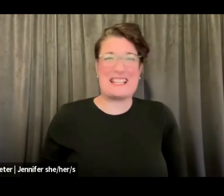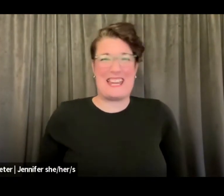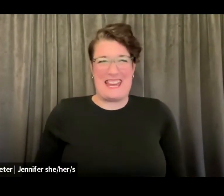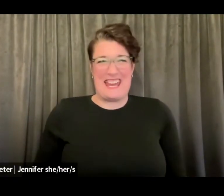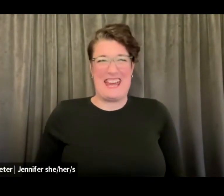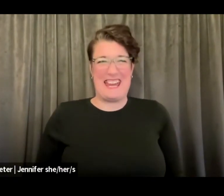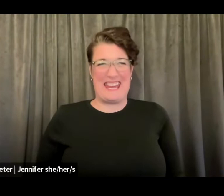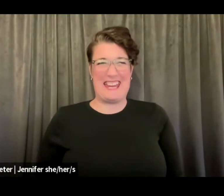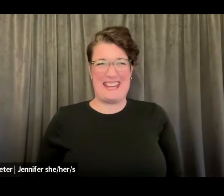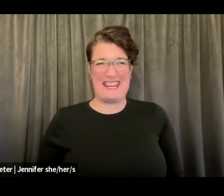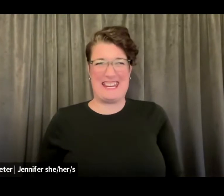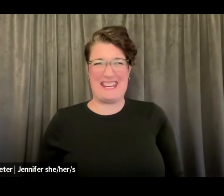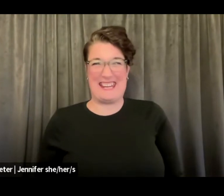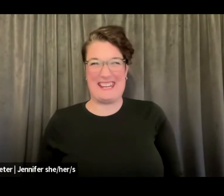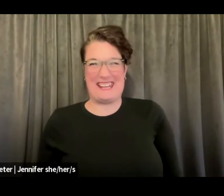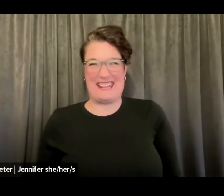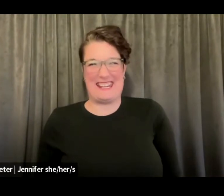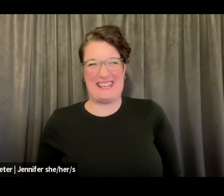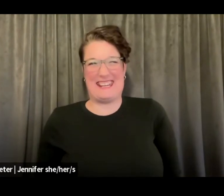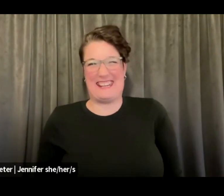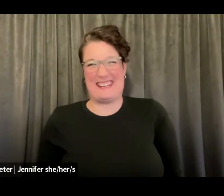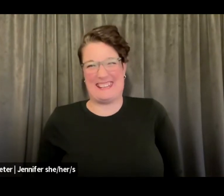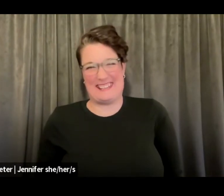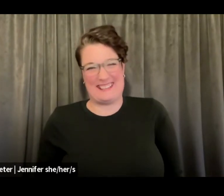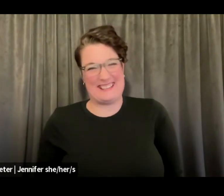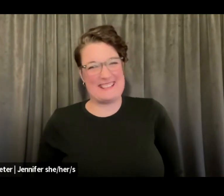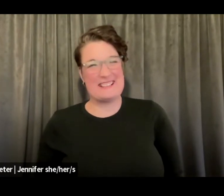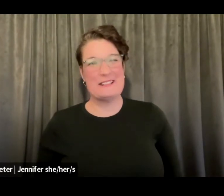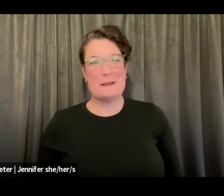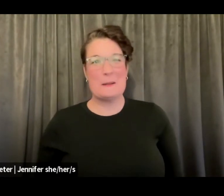Rebekah: eating my salami